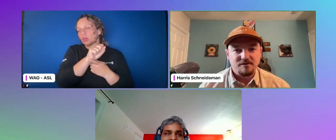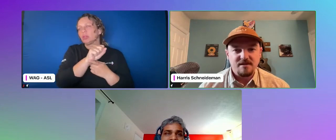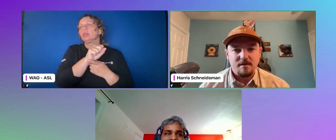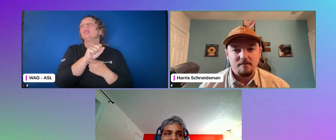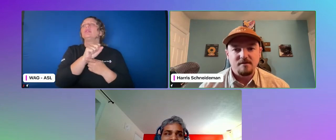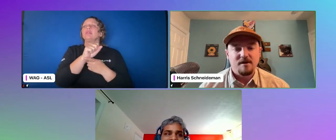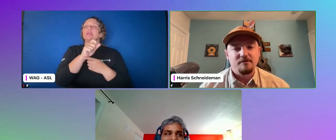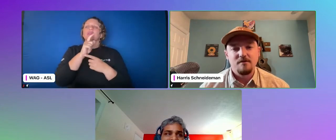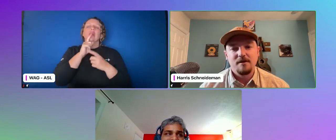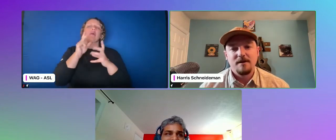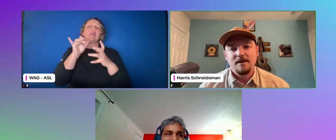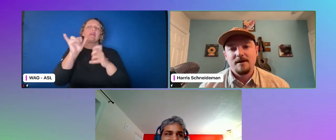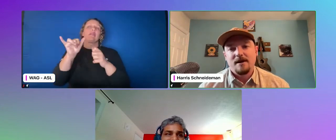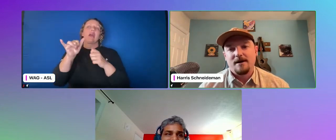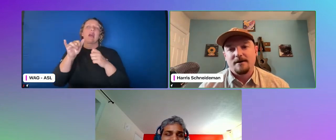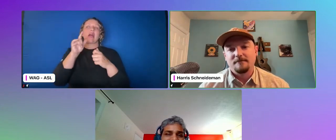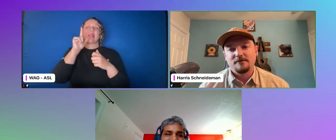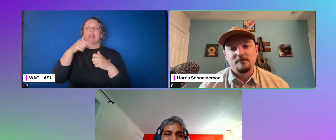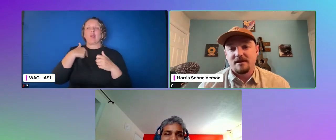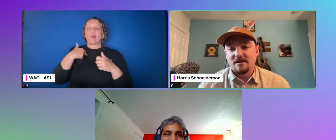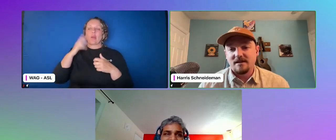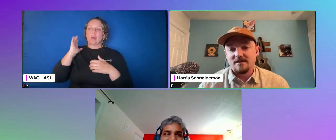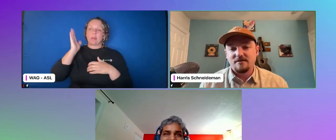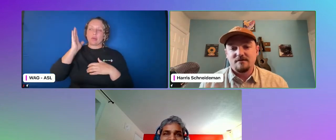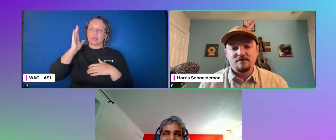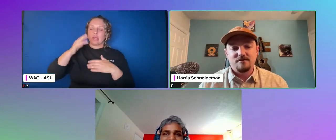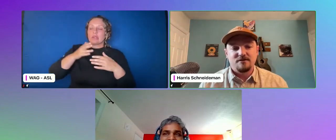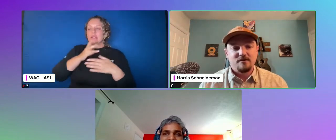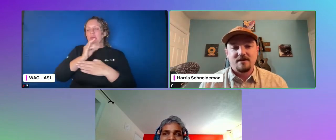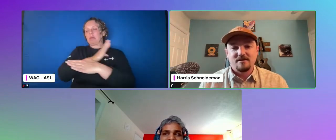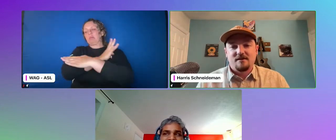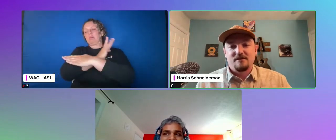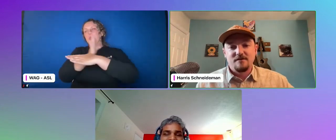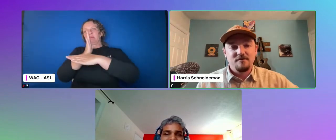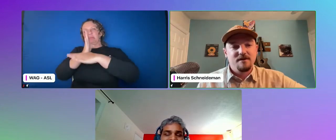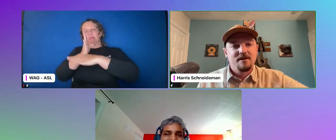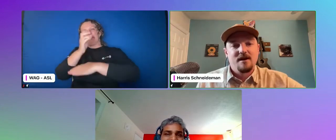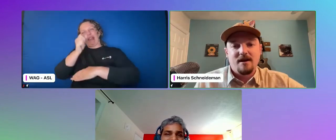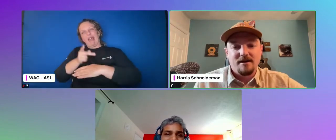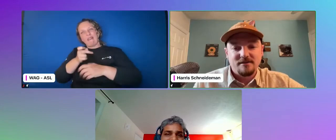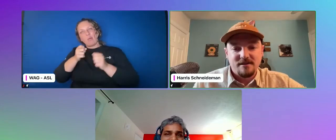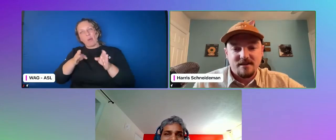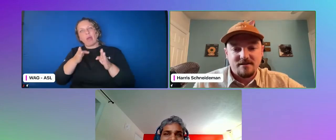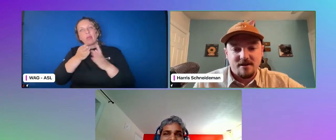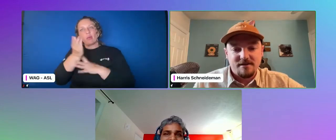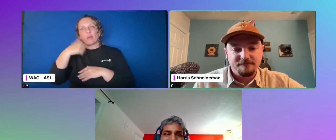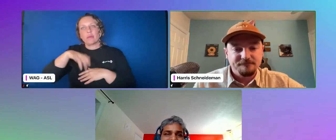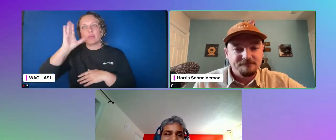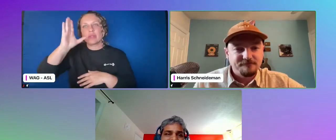which we'll see about midway through. So I'm really excited to showcase this all for you. So let's get started.